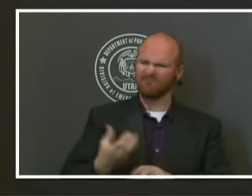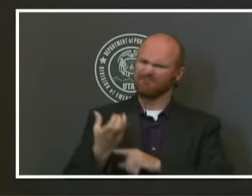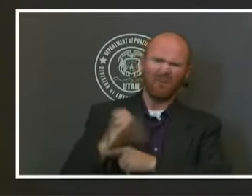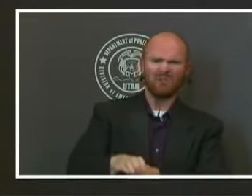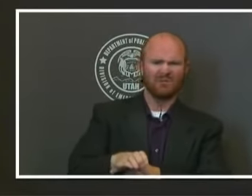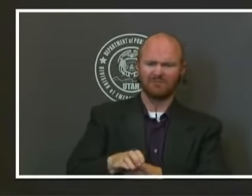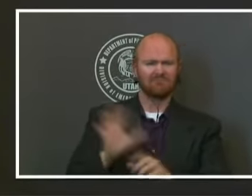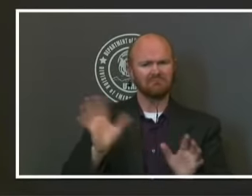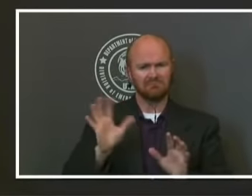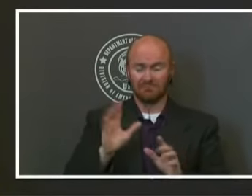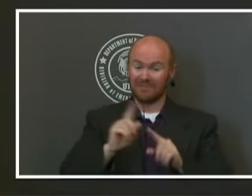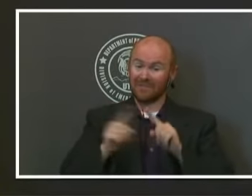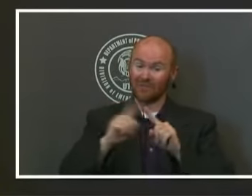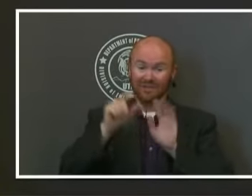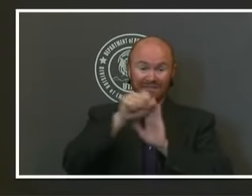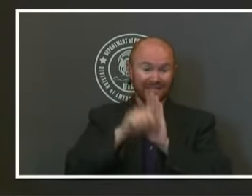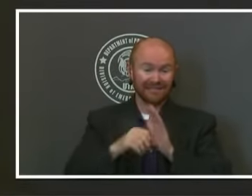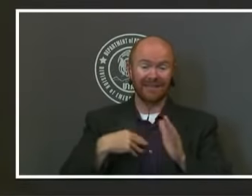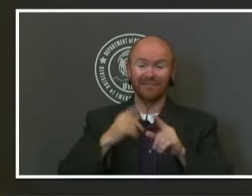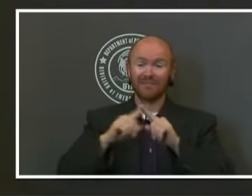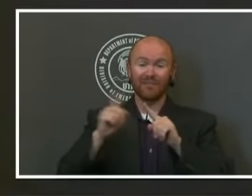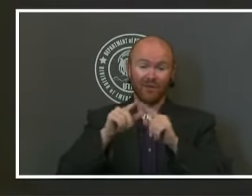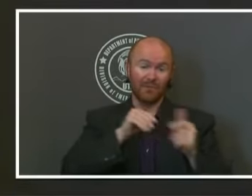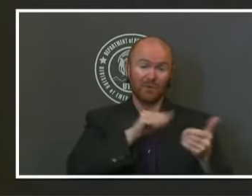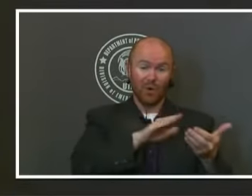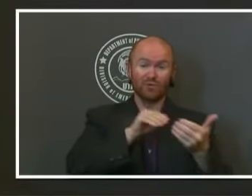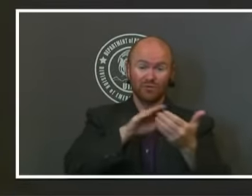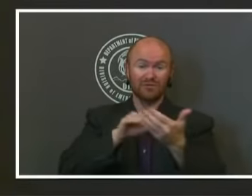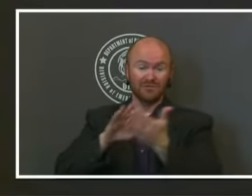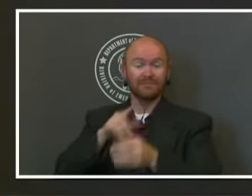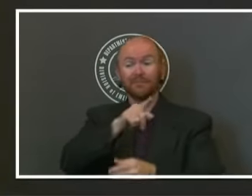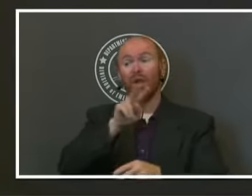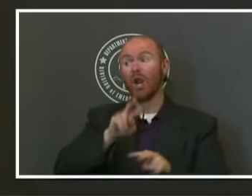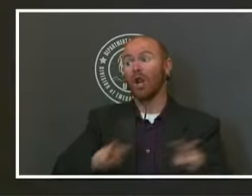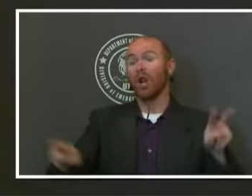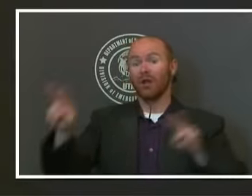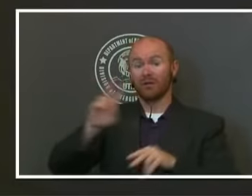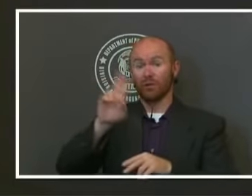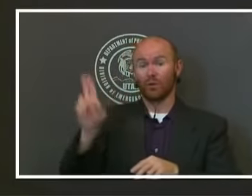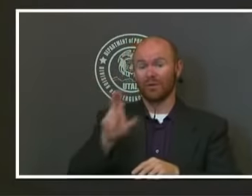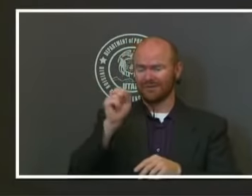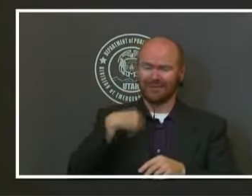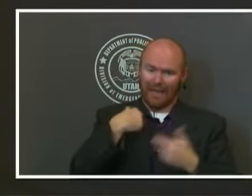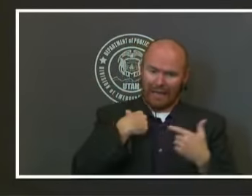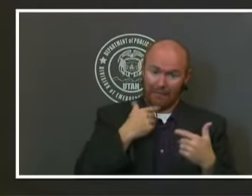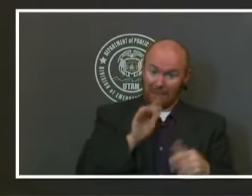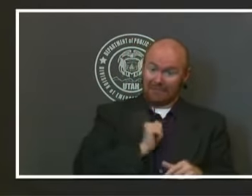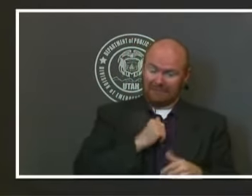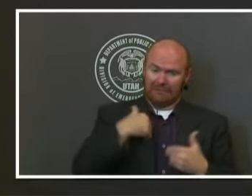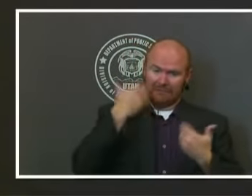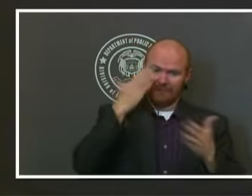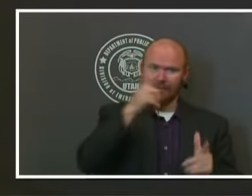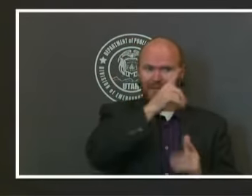states have different approaches and I can tell you as you look around the country I don't know